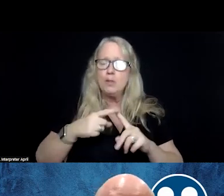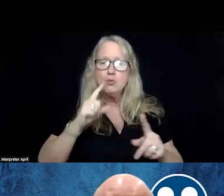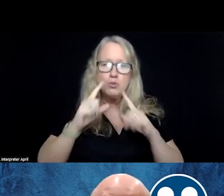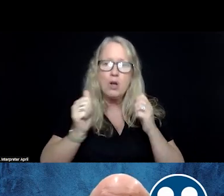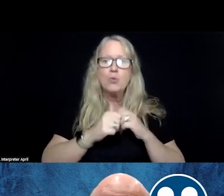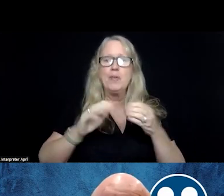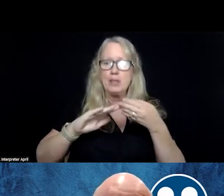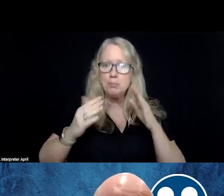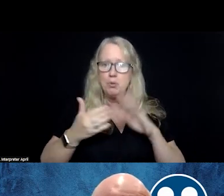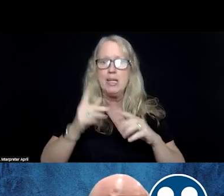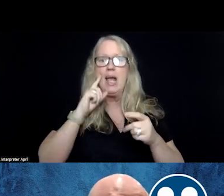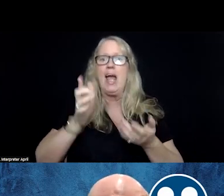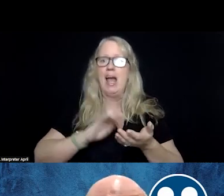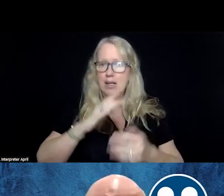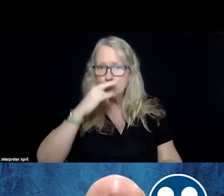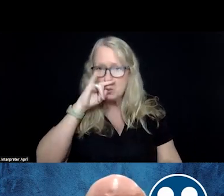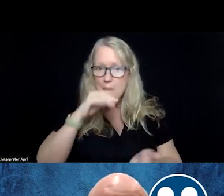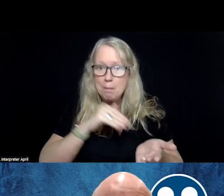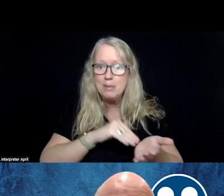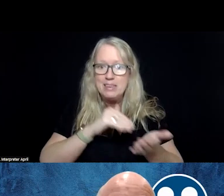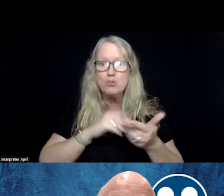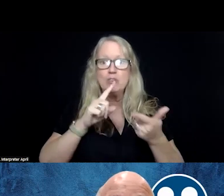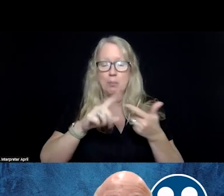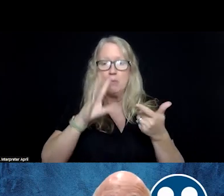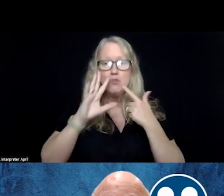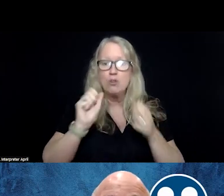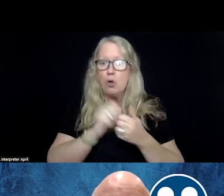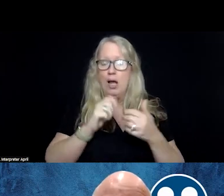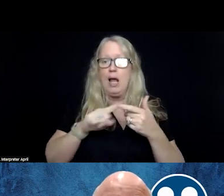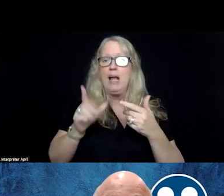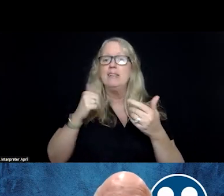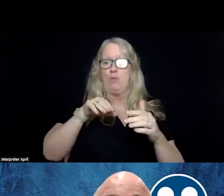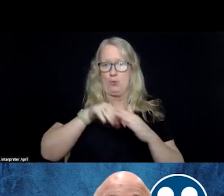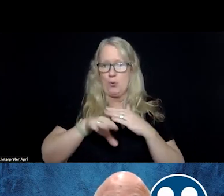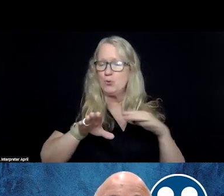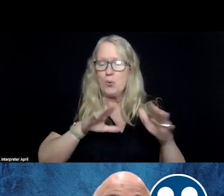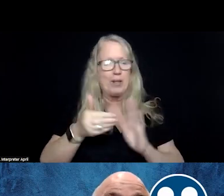PEDIATRICIANS AND OTHERS, THEY ARE NOT GOING TO THE ER CENTER. THEY ARE GOING TO THE WALK-IN CENTER ONCE THEY GO TO THE EMERGENCY ROOM,